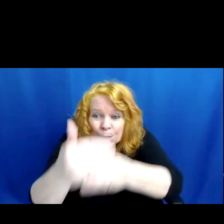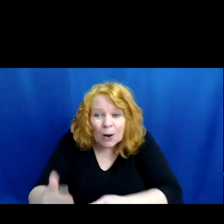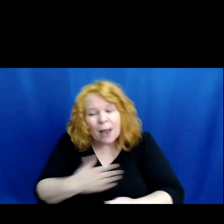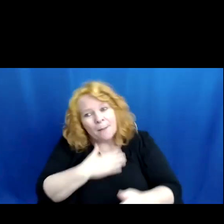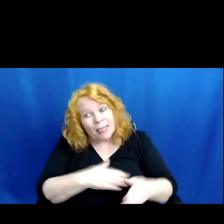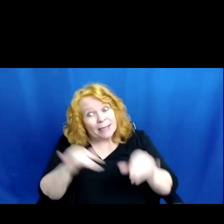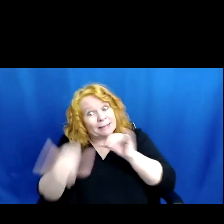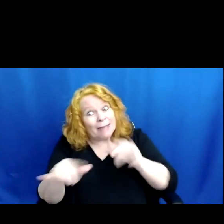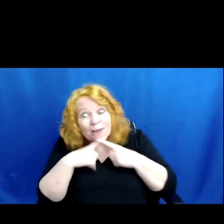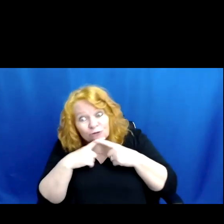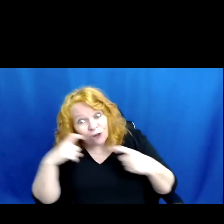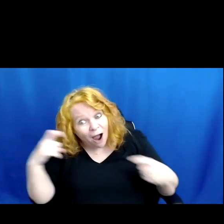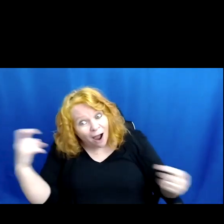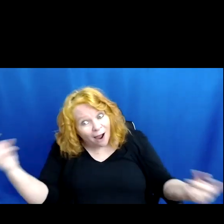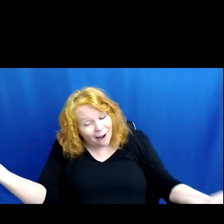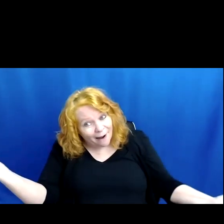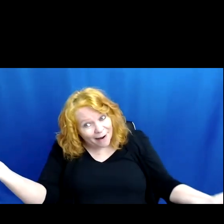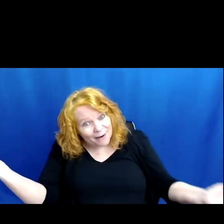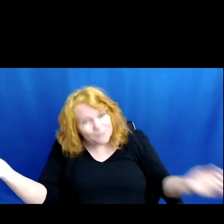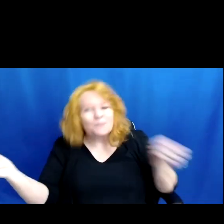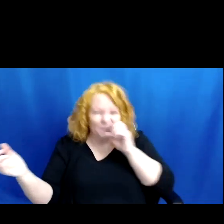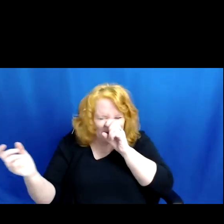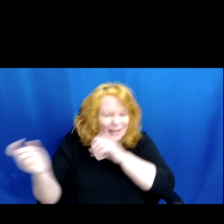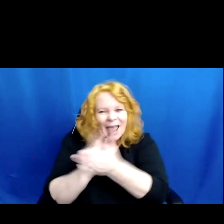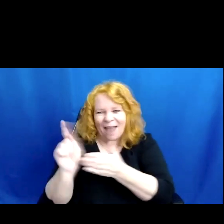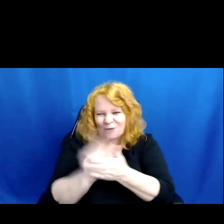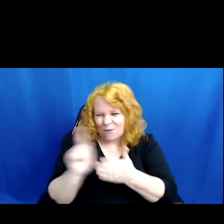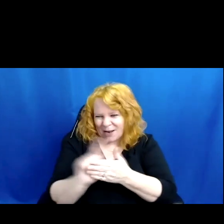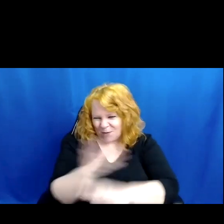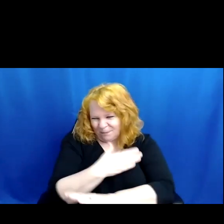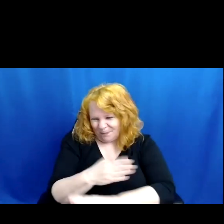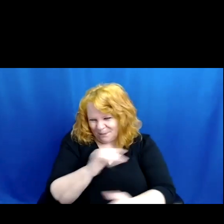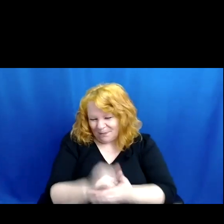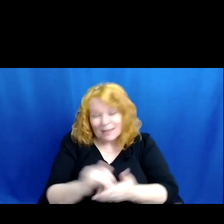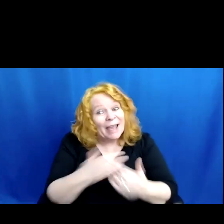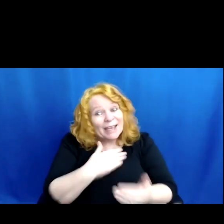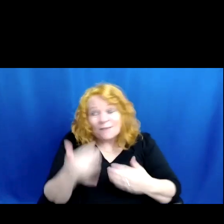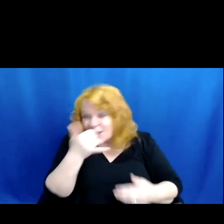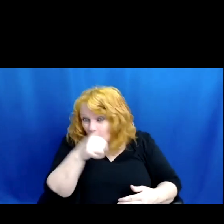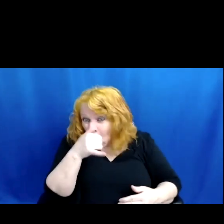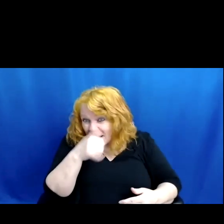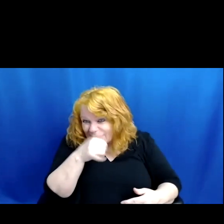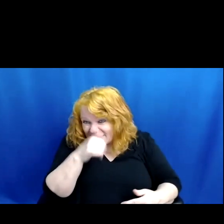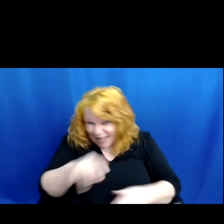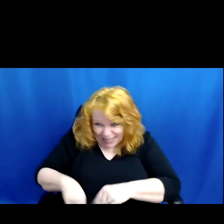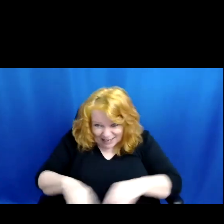We will sing that every week as well even though Silly Sailor Sid is only in the first one next week.